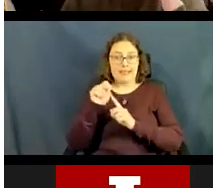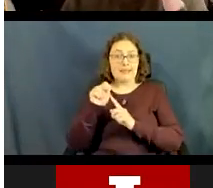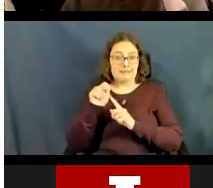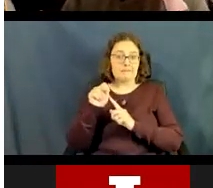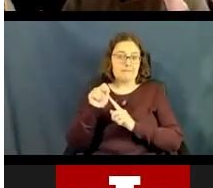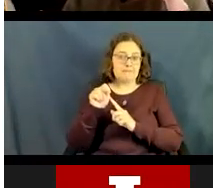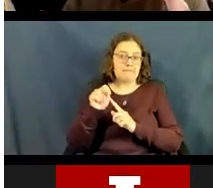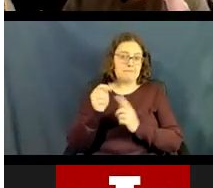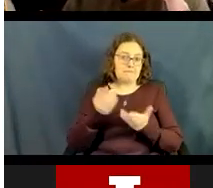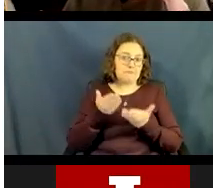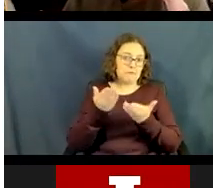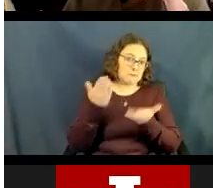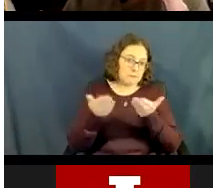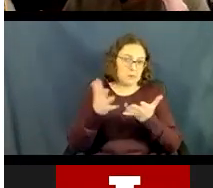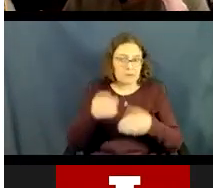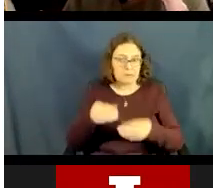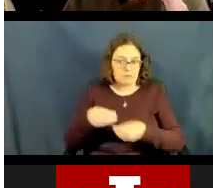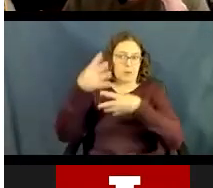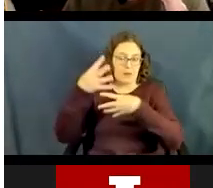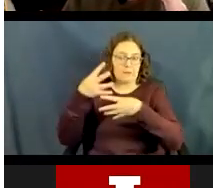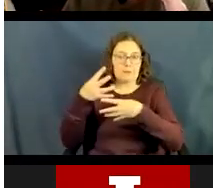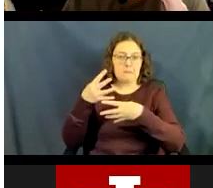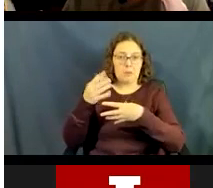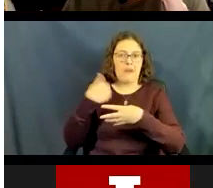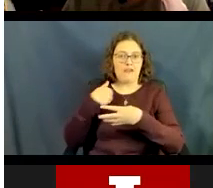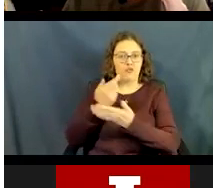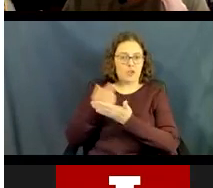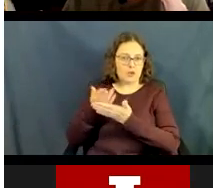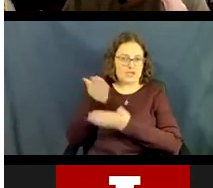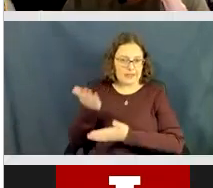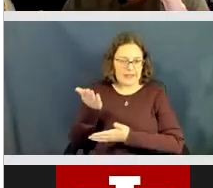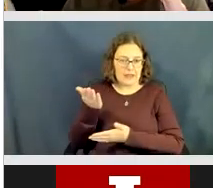that of the padlet and resources there are located so you can have those, part of the